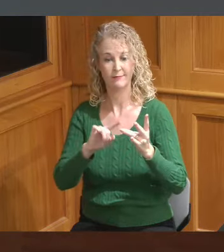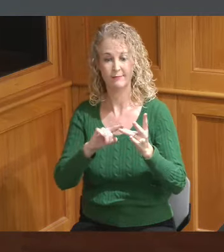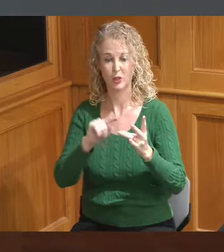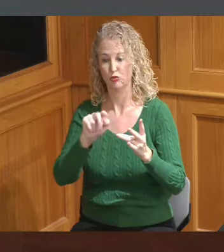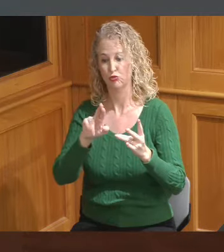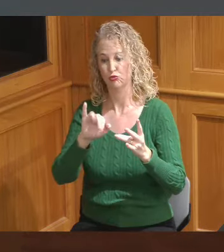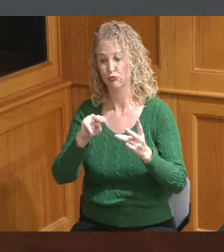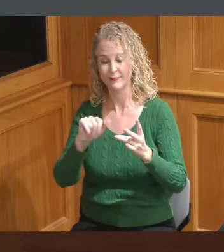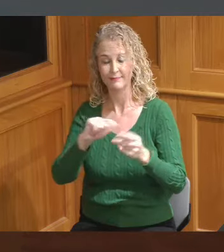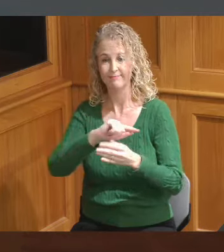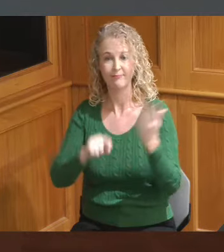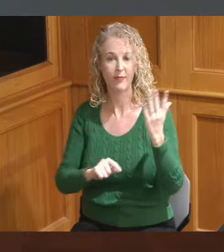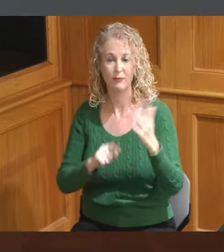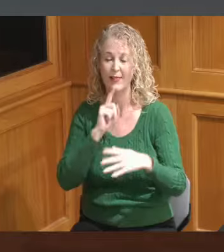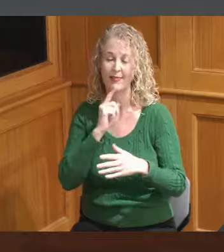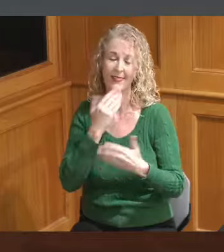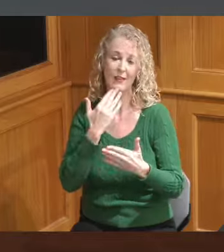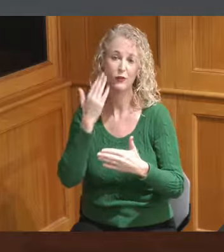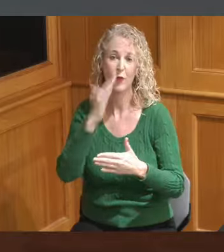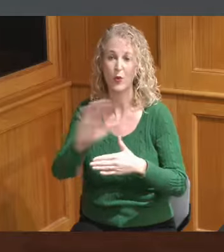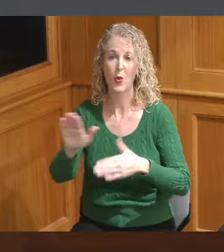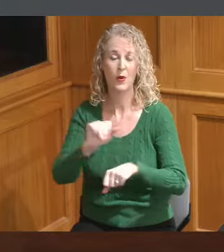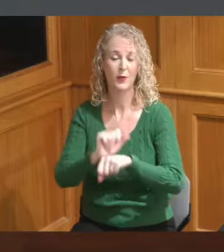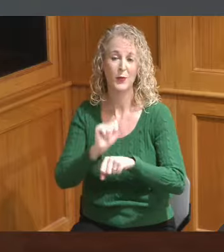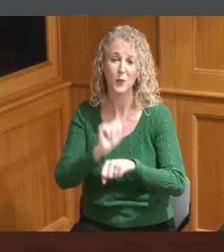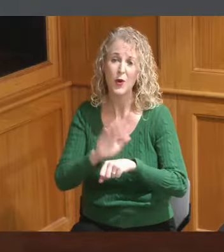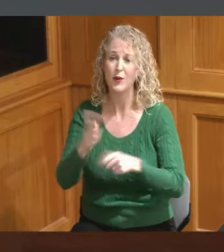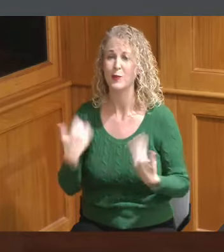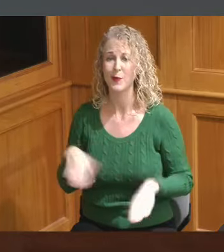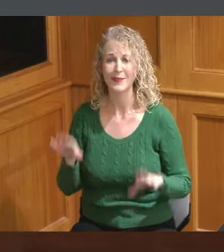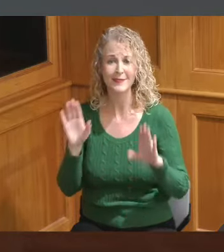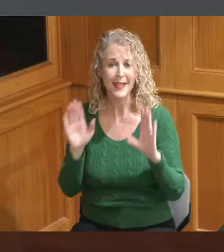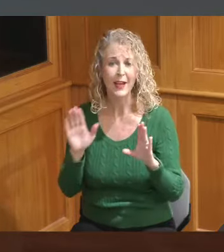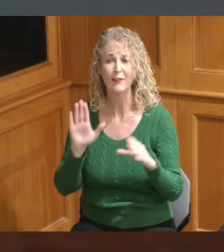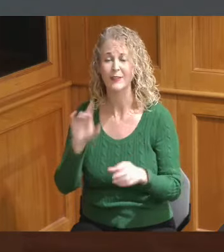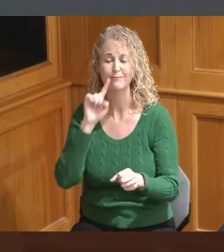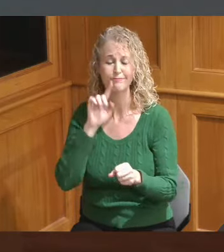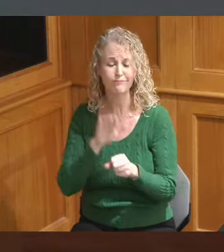on behalf of the Board and the residents of this county. I just wanted to end my comments